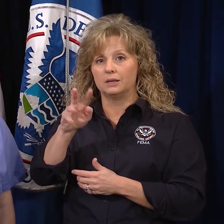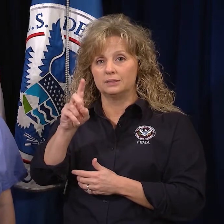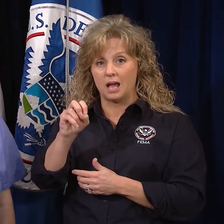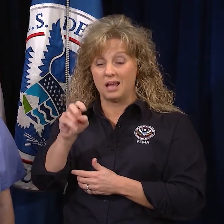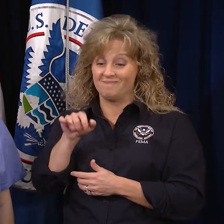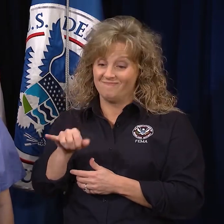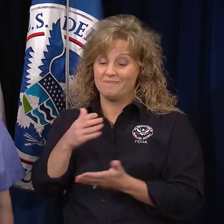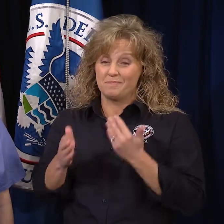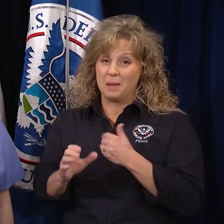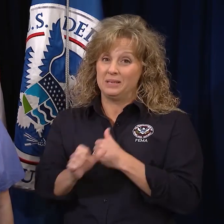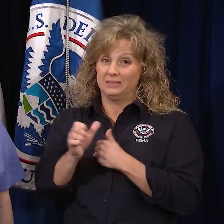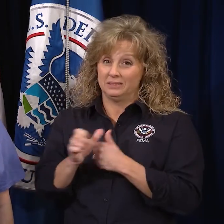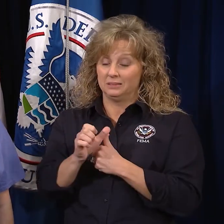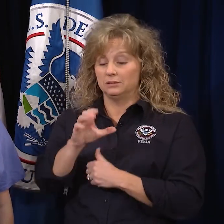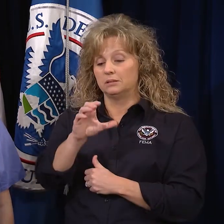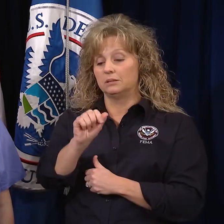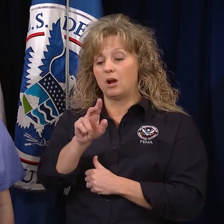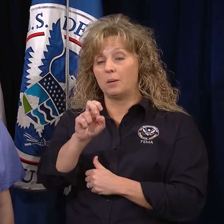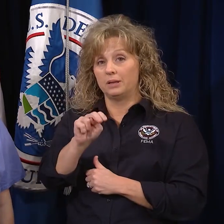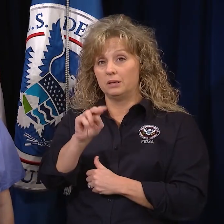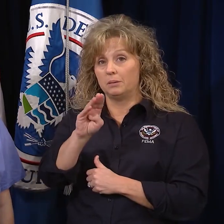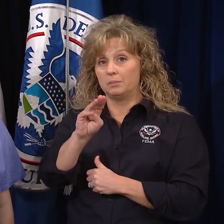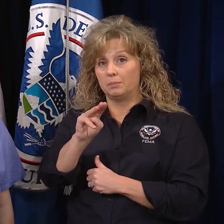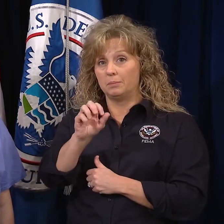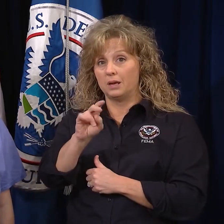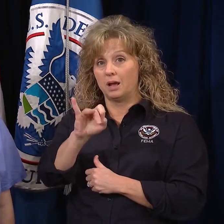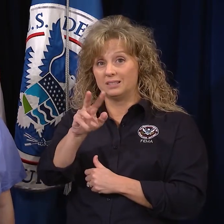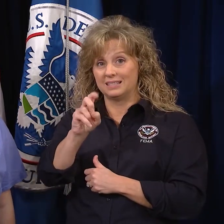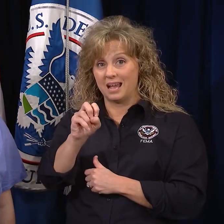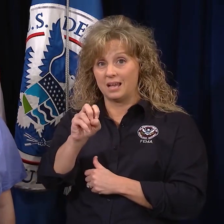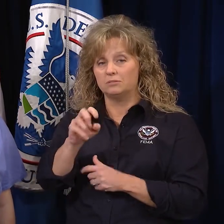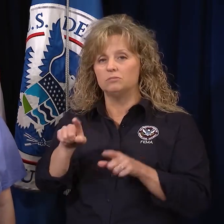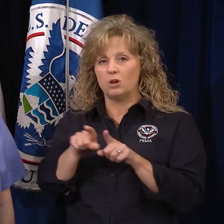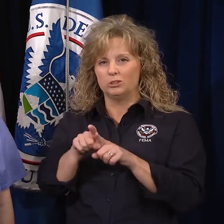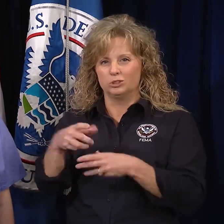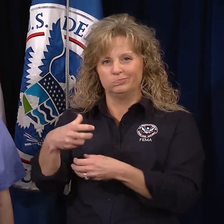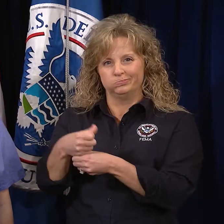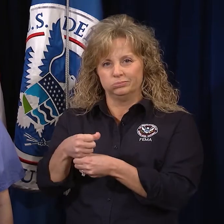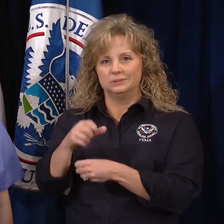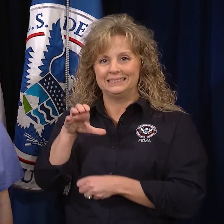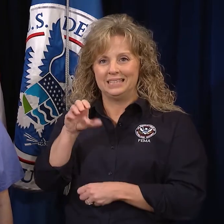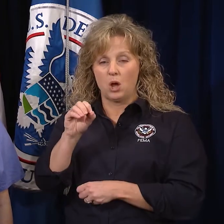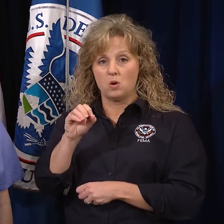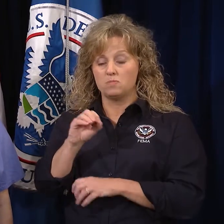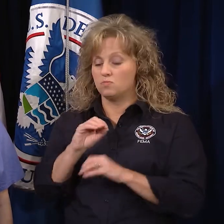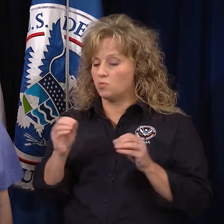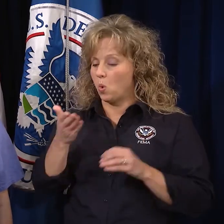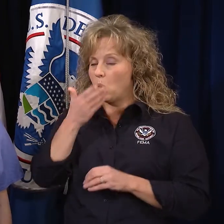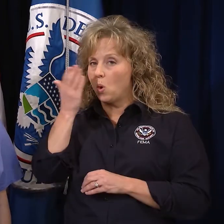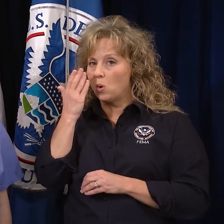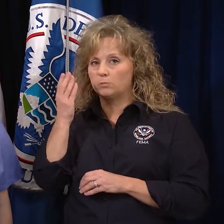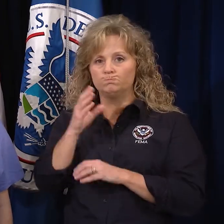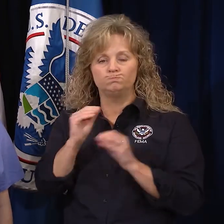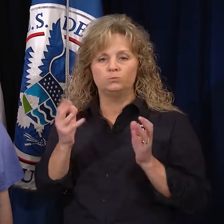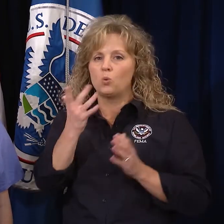Carbon monoxide, also known as CO, is an odorless, colorless gas